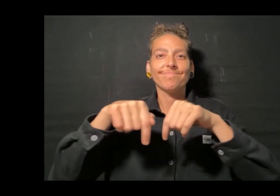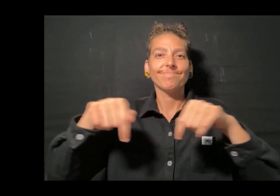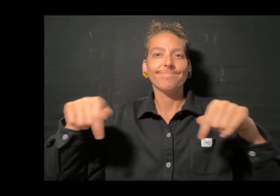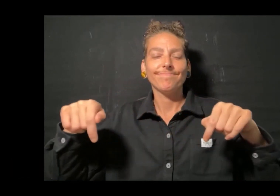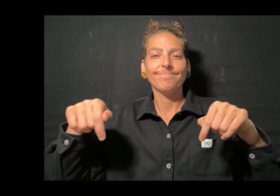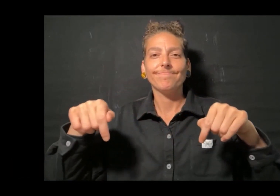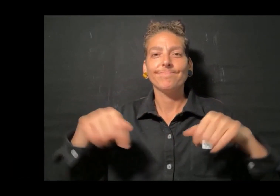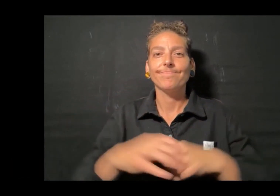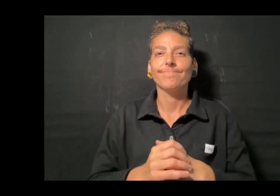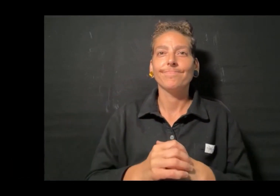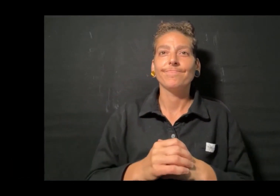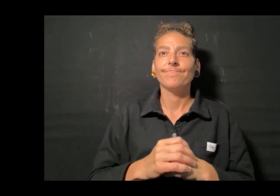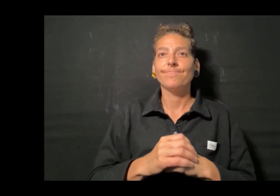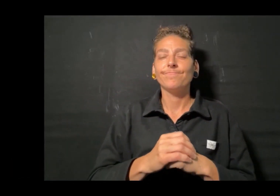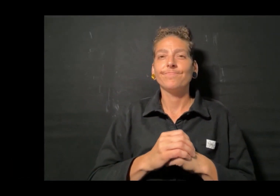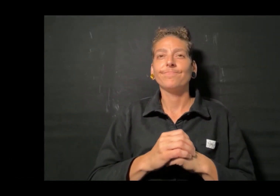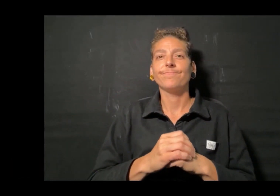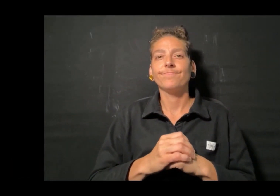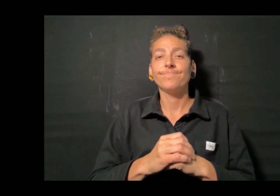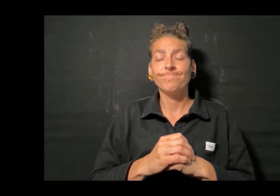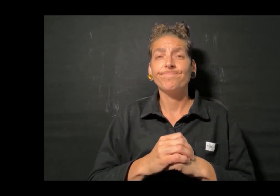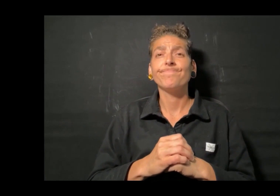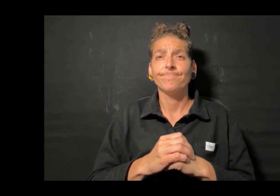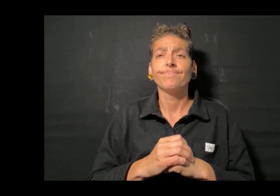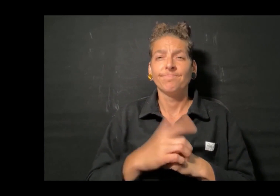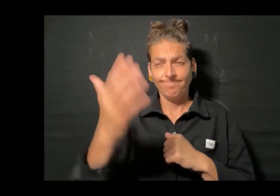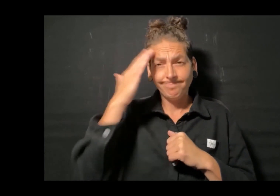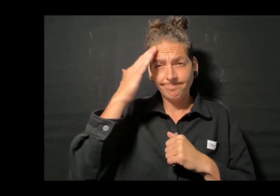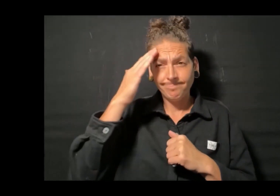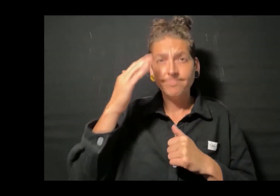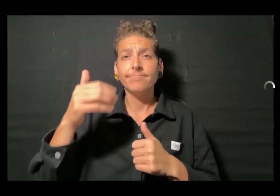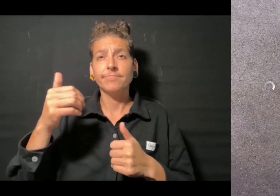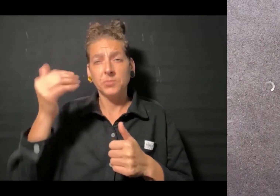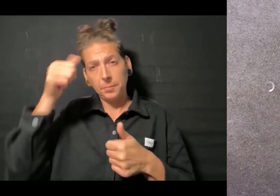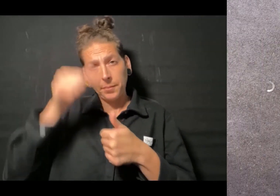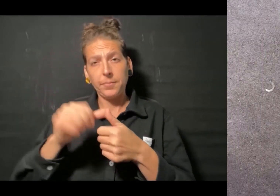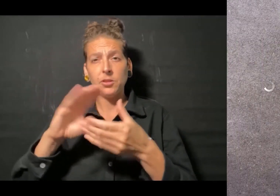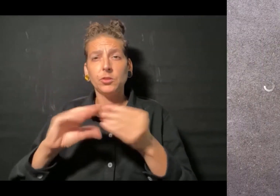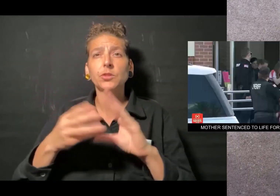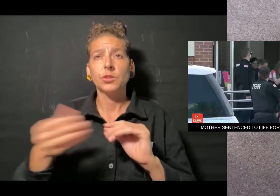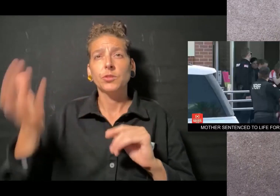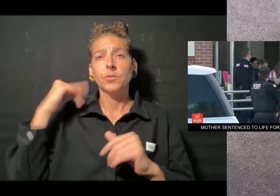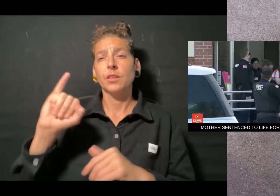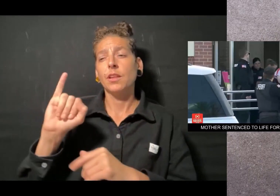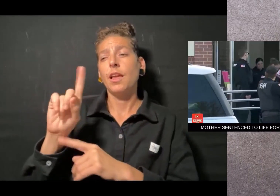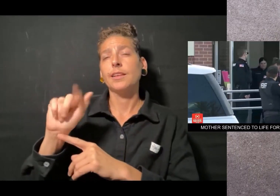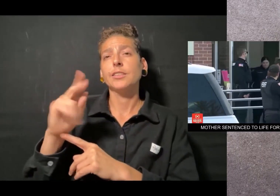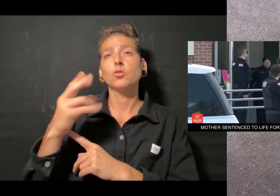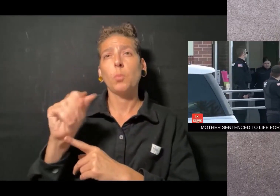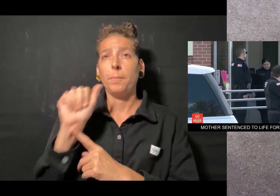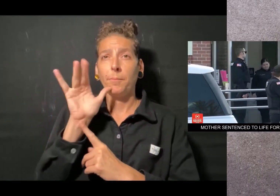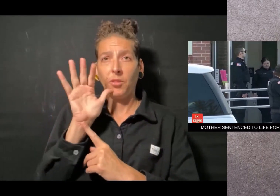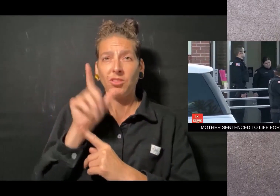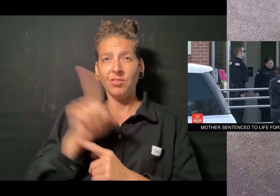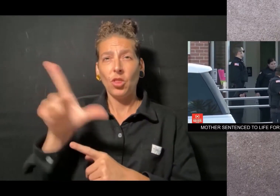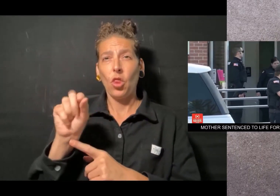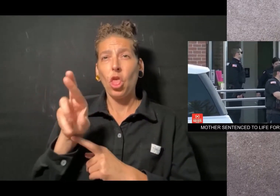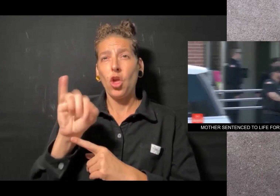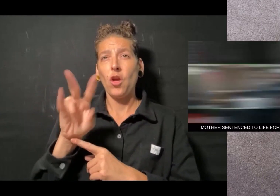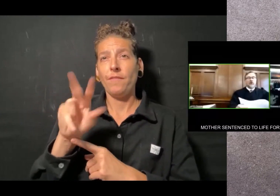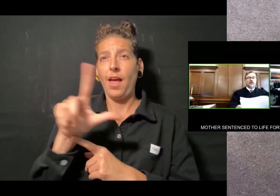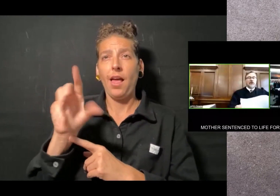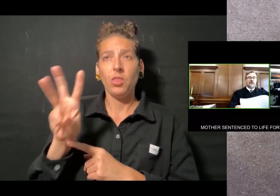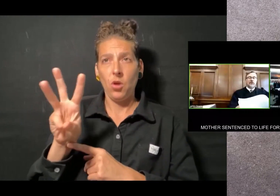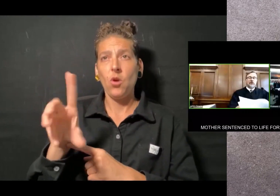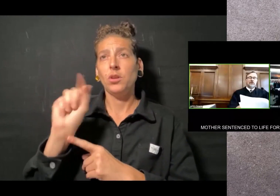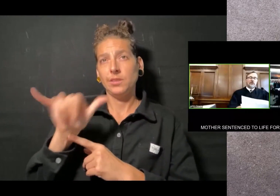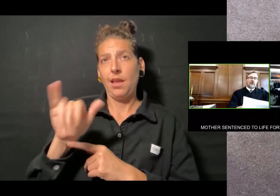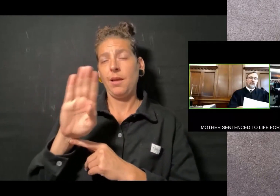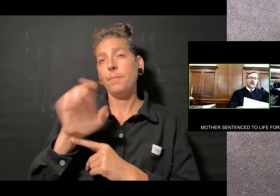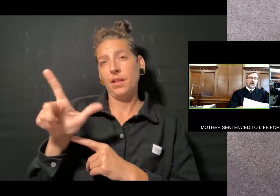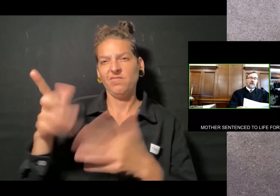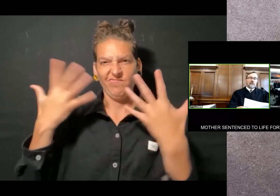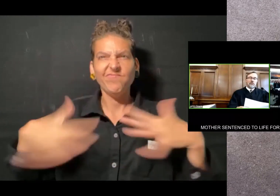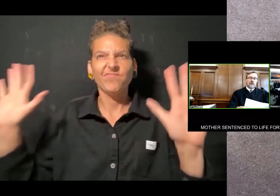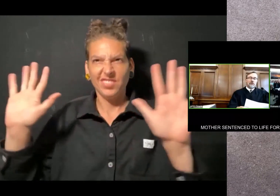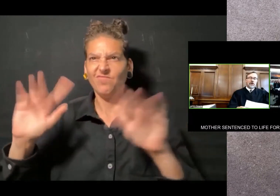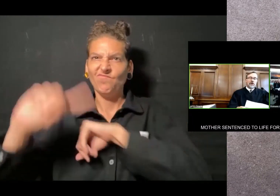may add it at the bottom of the screen Idaho mother Lori Vallow Daybell has been